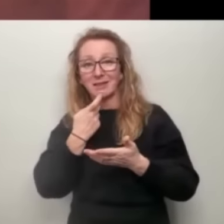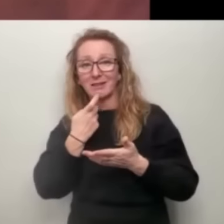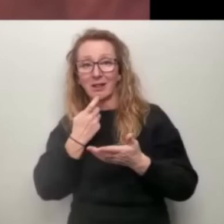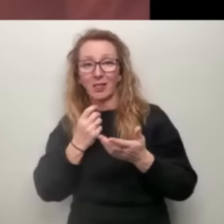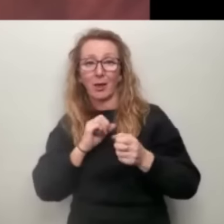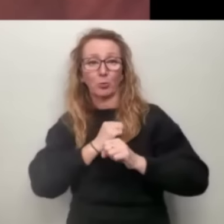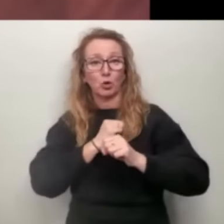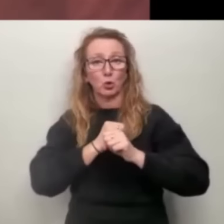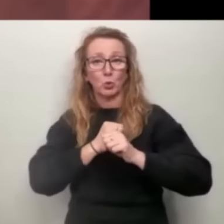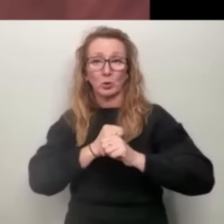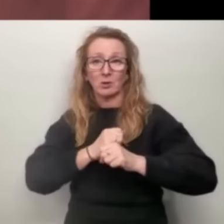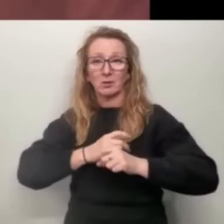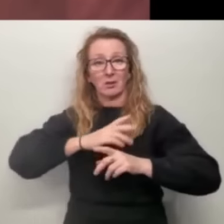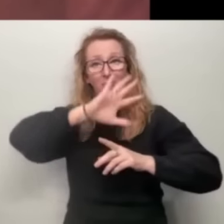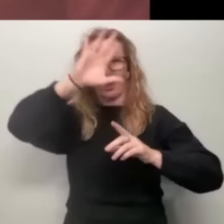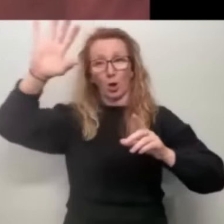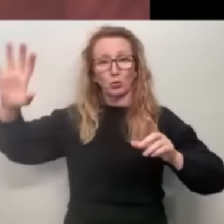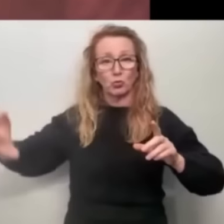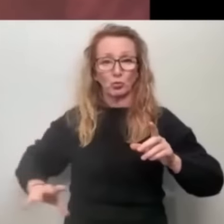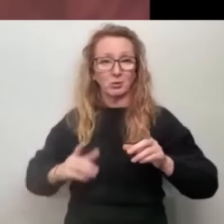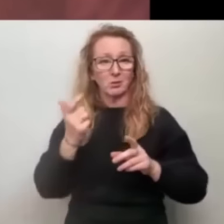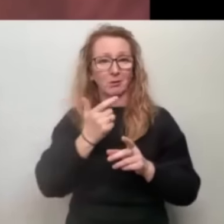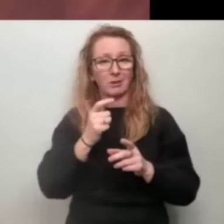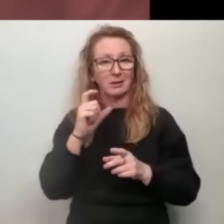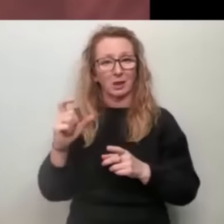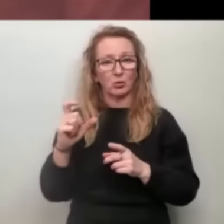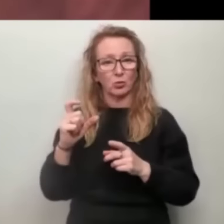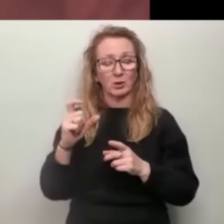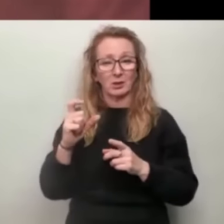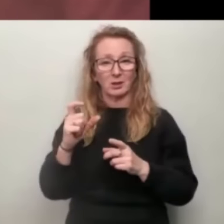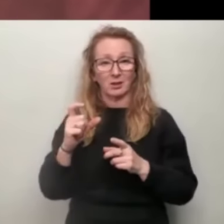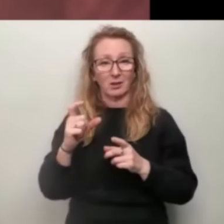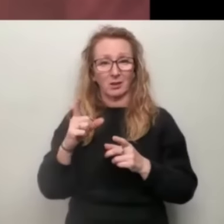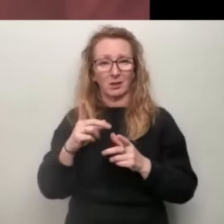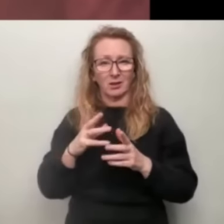and down the country in the 17th century, the quantities of fuel required would've been staggering.